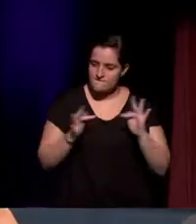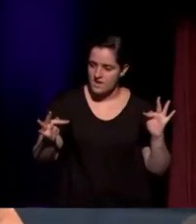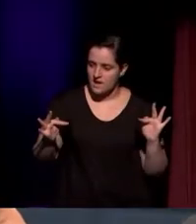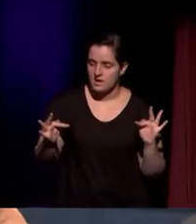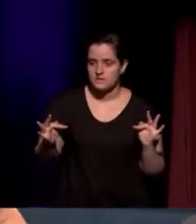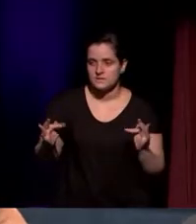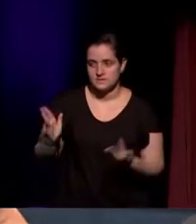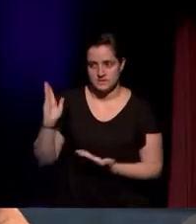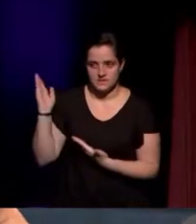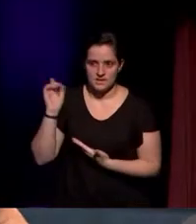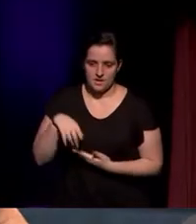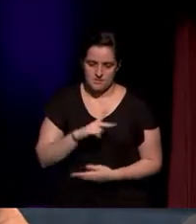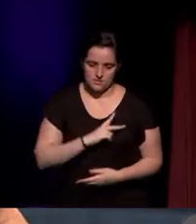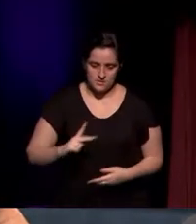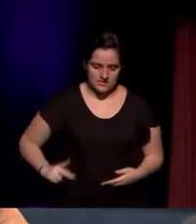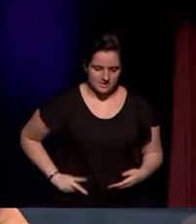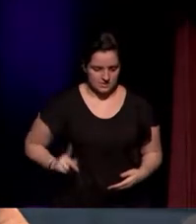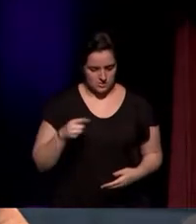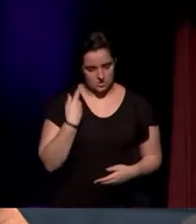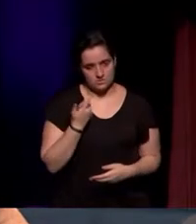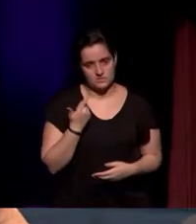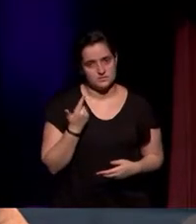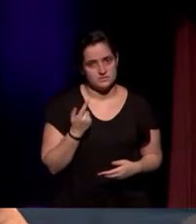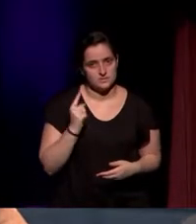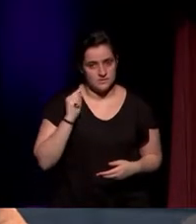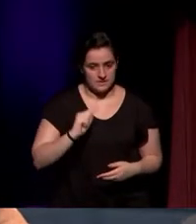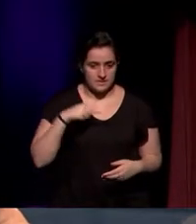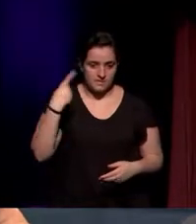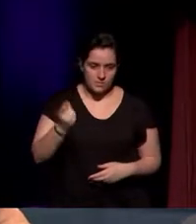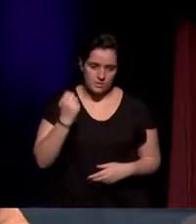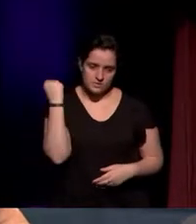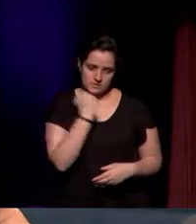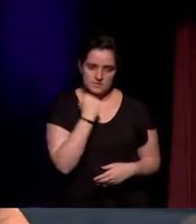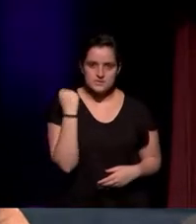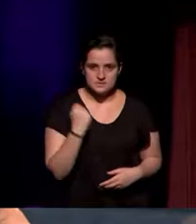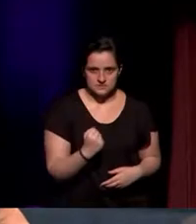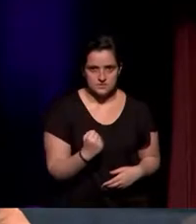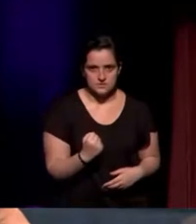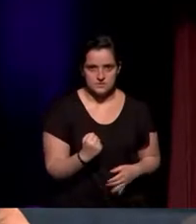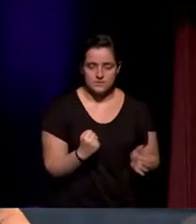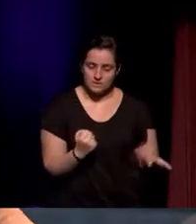who was our president after the murder of Mondlane, because we have a history of wars